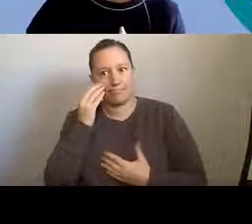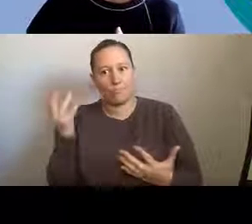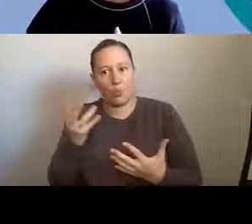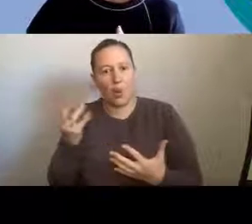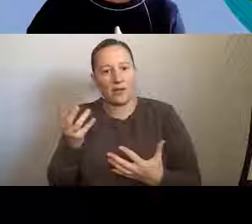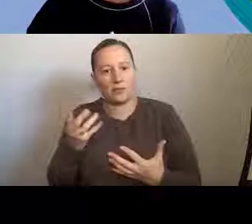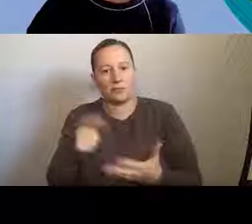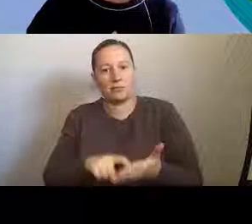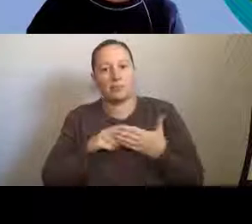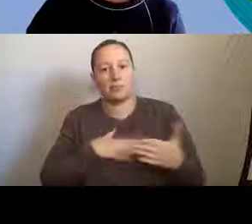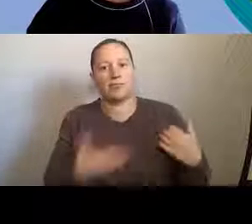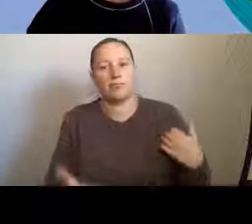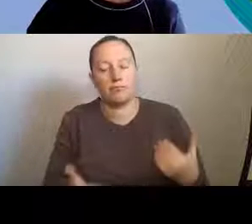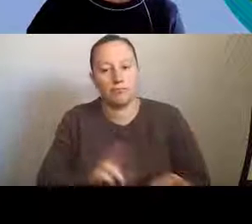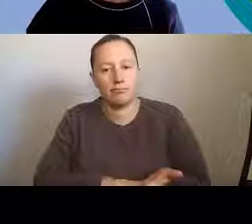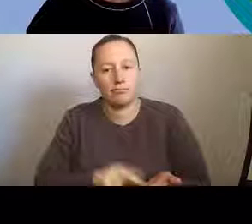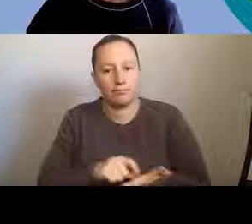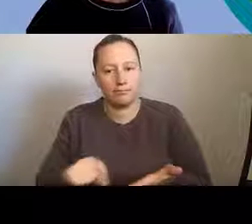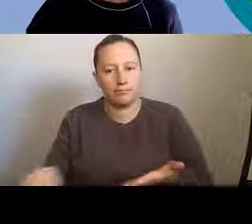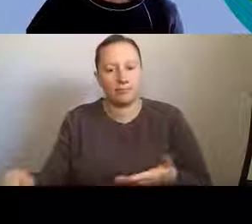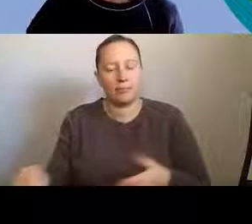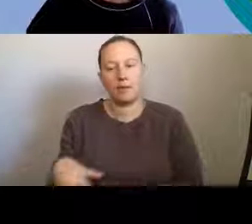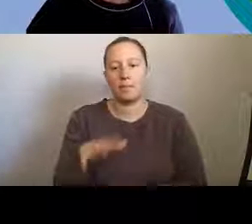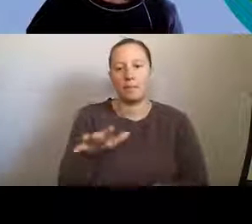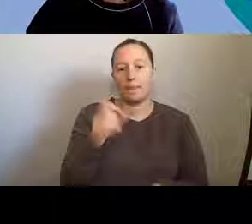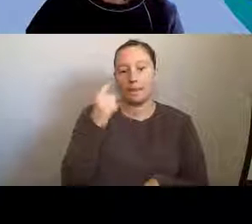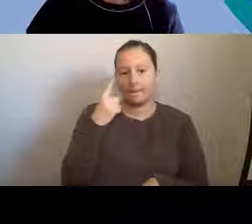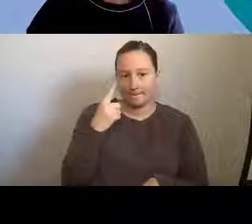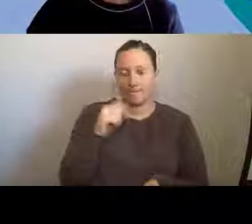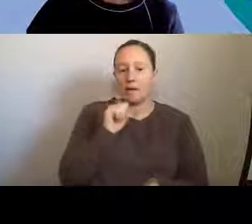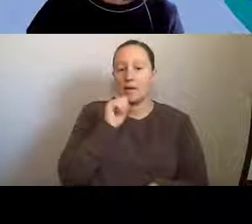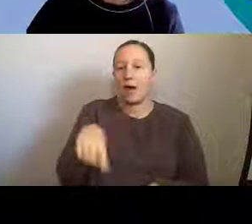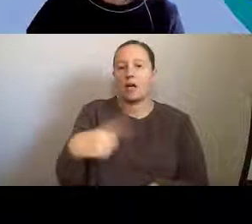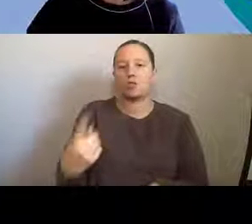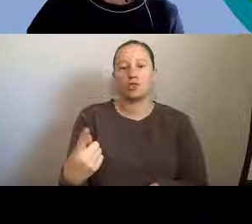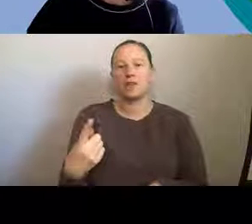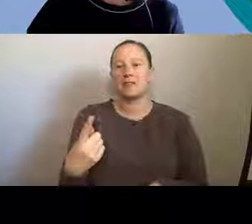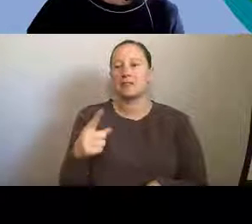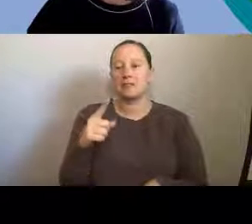Now, beyond simply seeking and documenting informed consent,